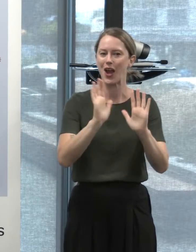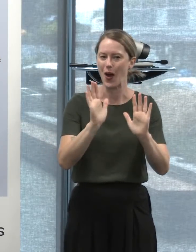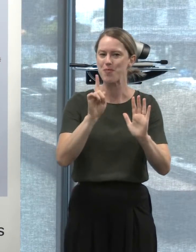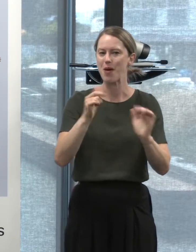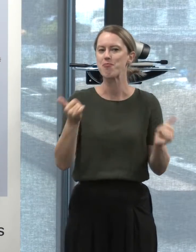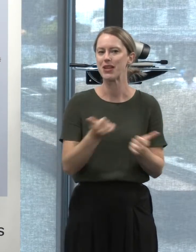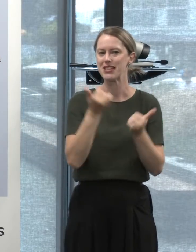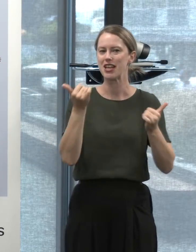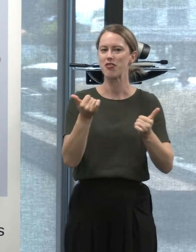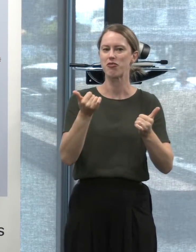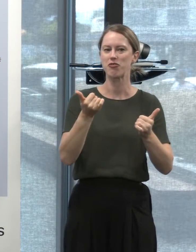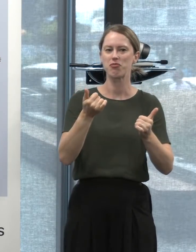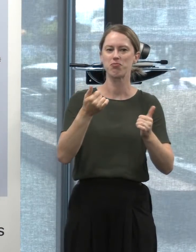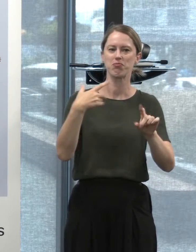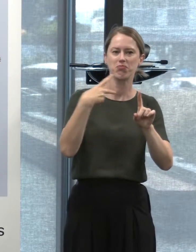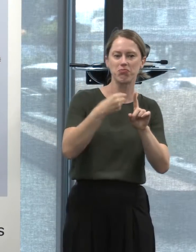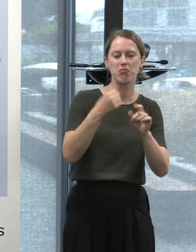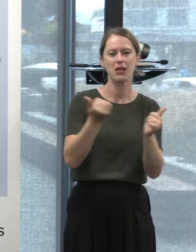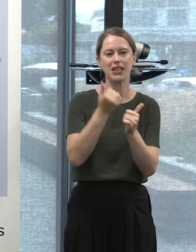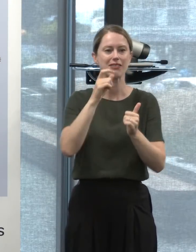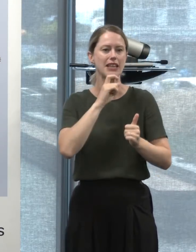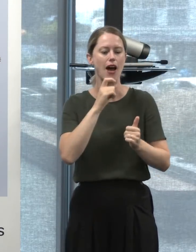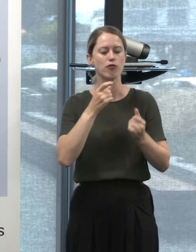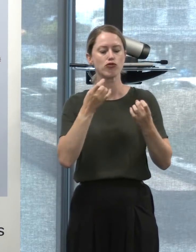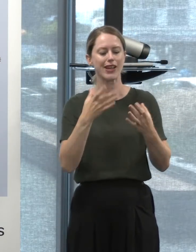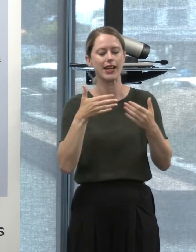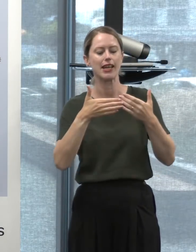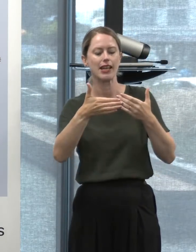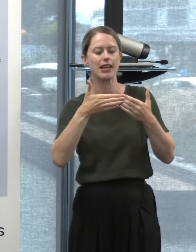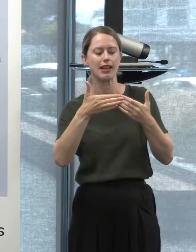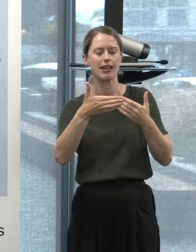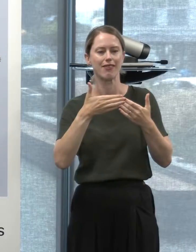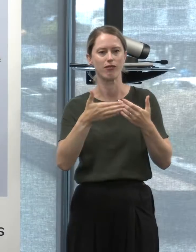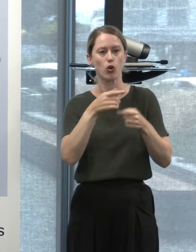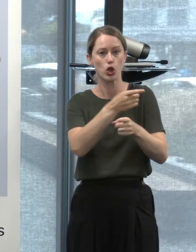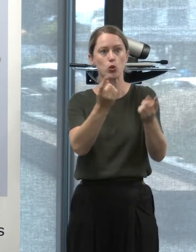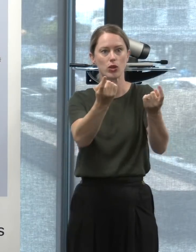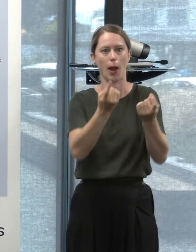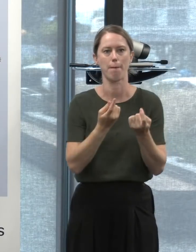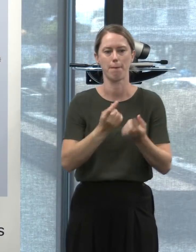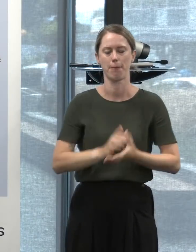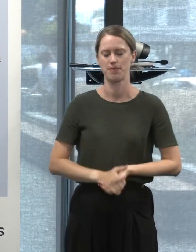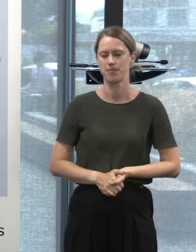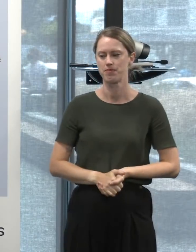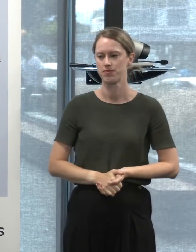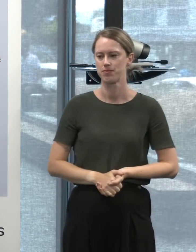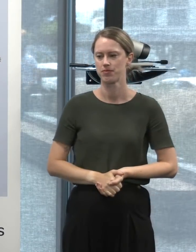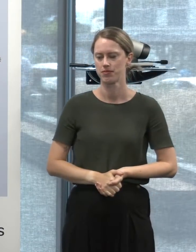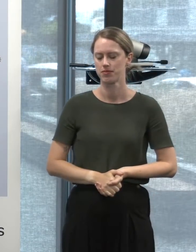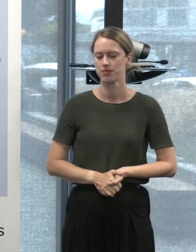your booster as soon as it is due. While we cannot administer boosters to everyone in the 1